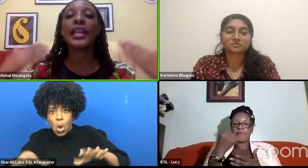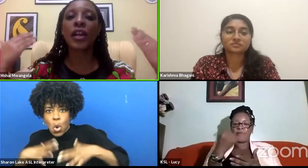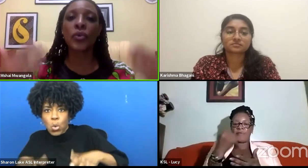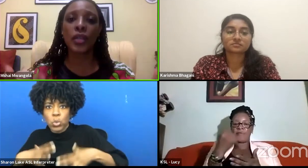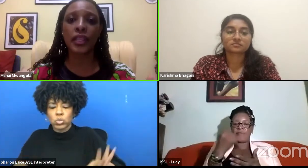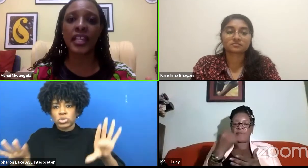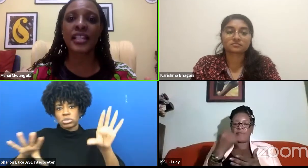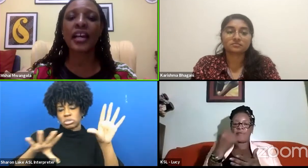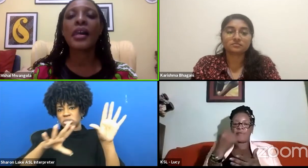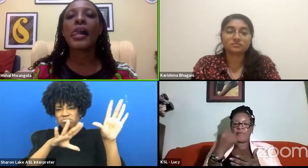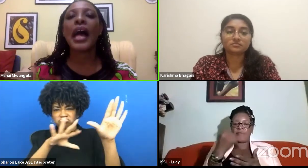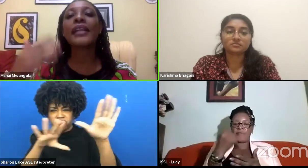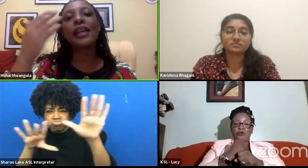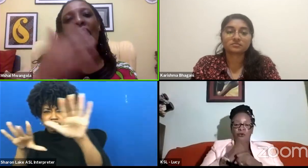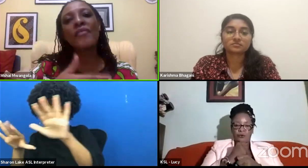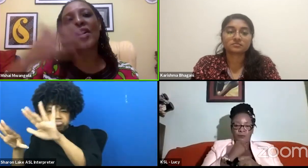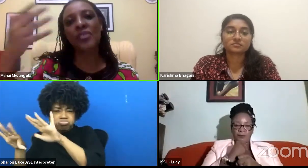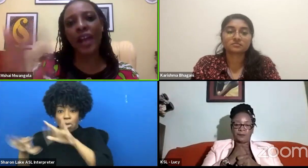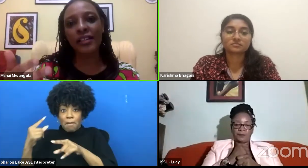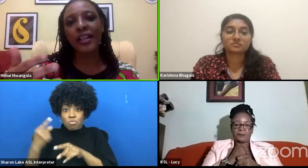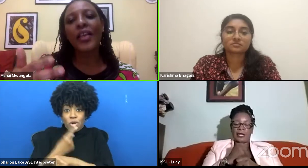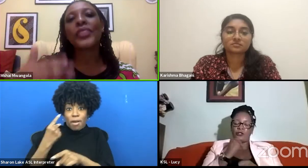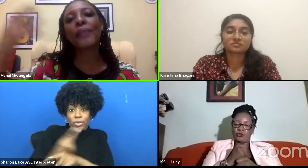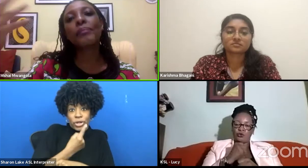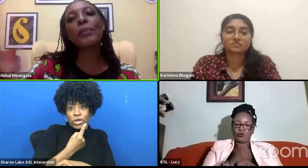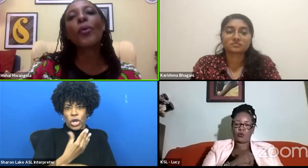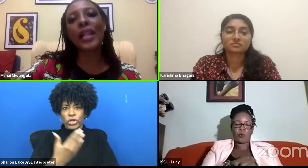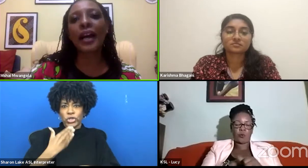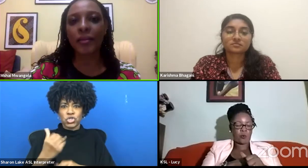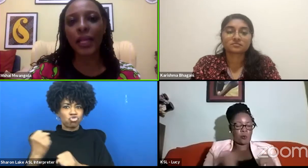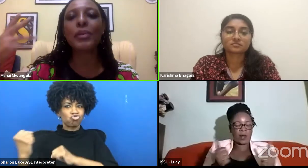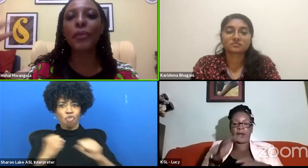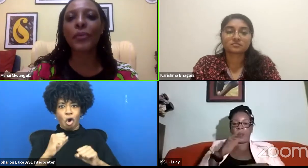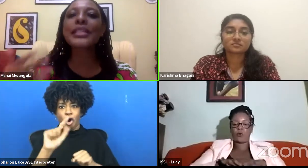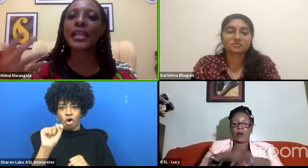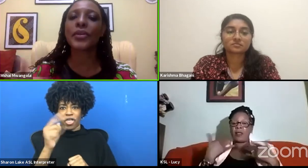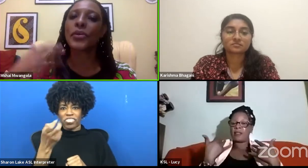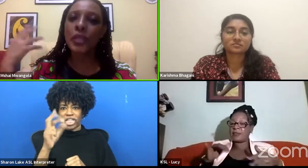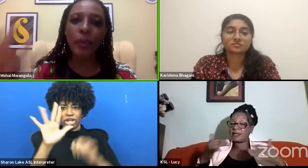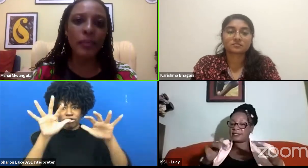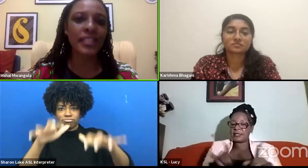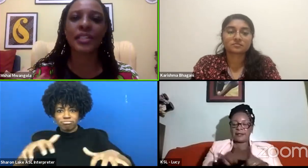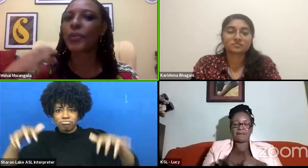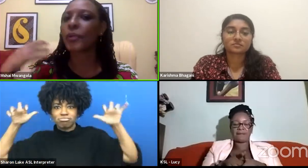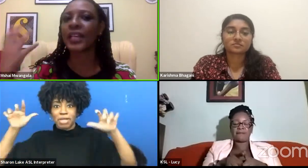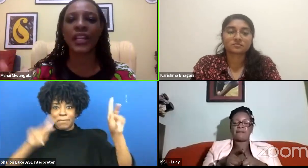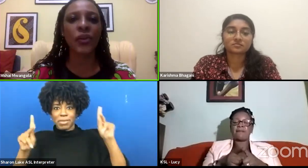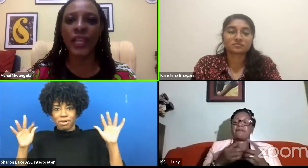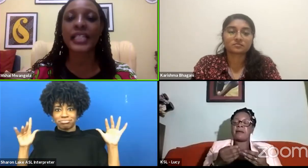in a good theater and have a run that people will come and people will say, do the publicity properly and all that.